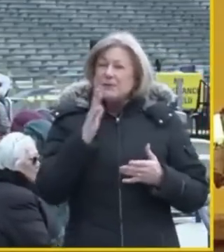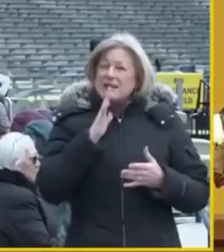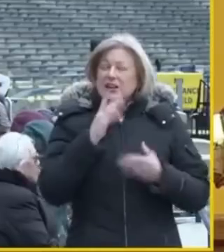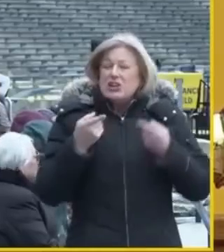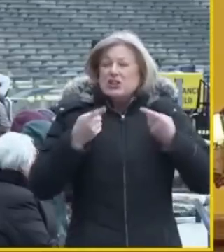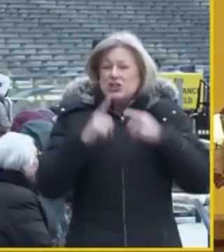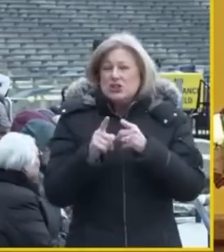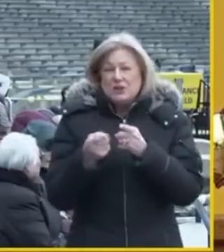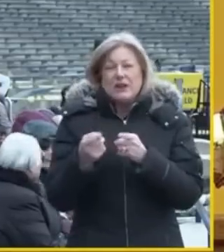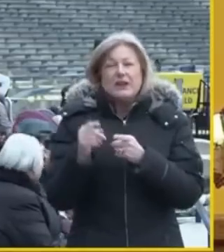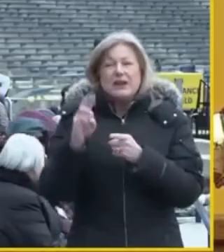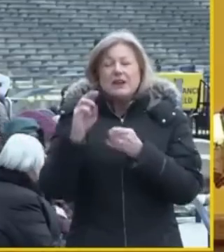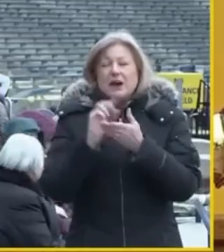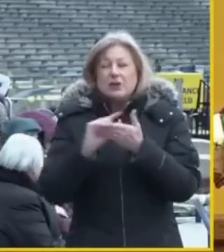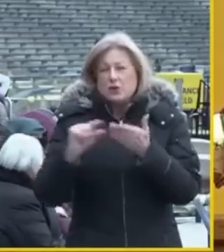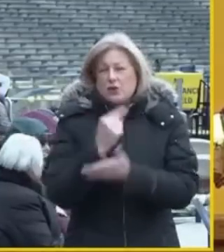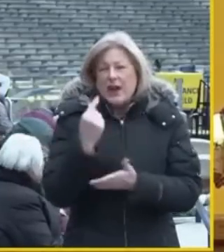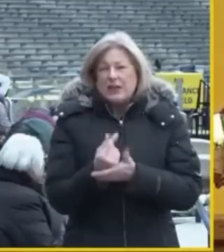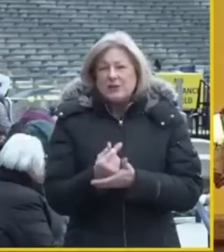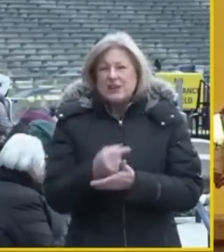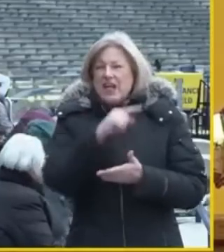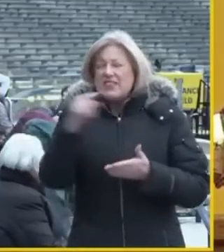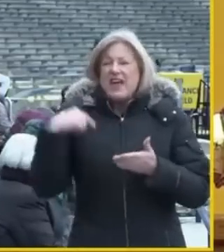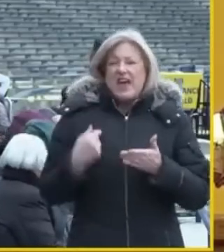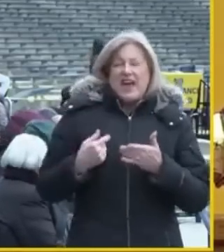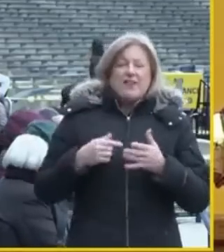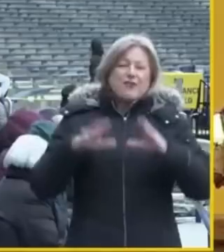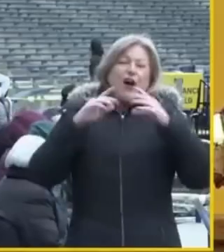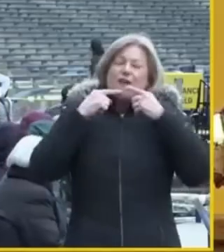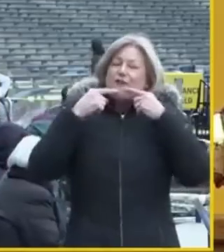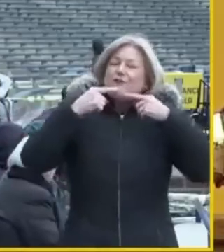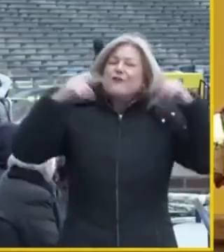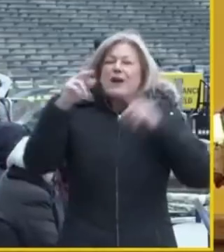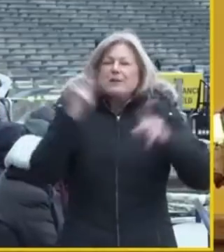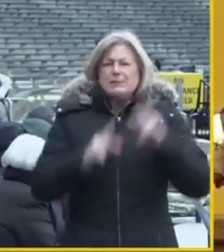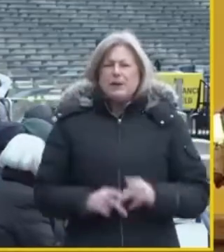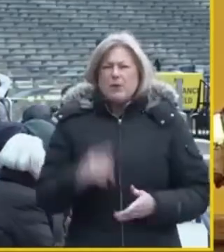They have presidents, governors, Nobel Prize winners. What is wrong with you?